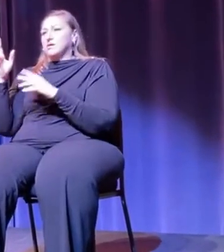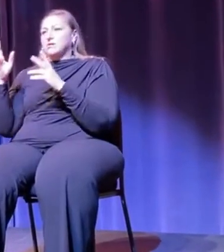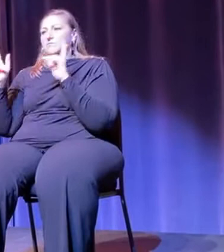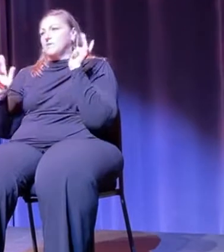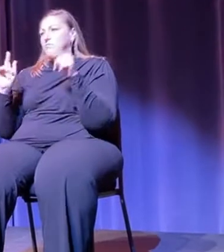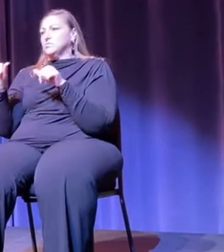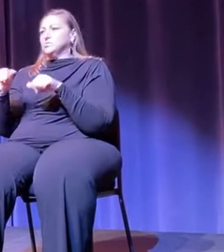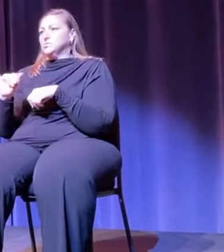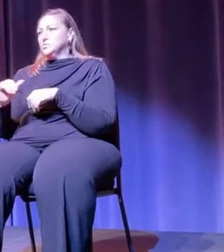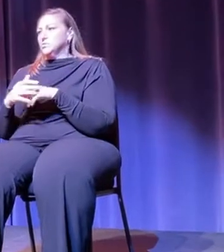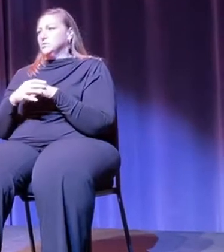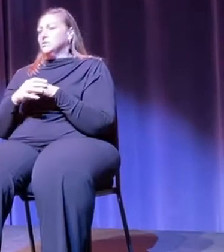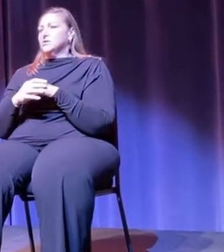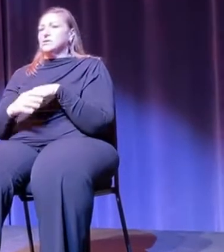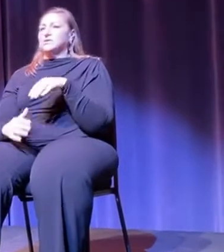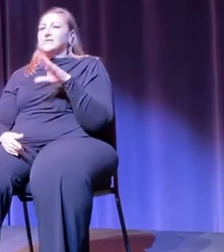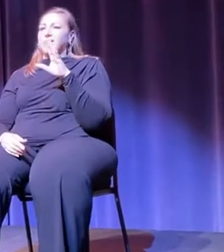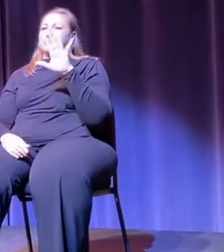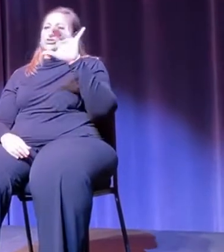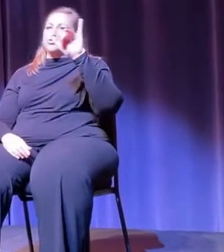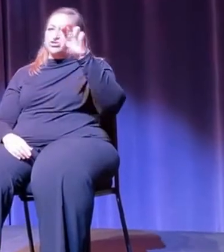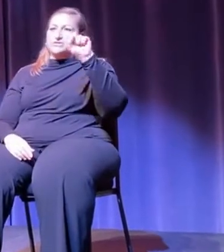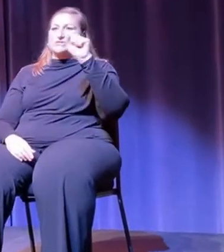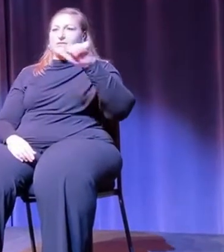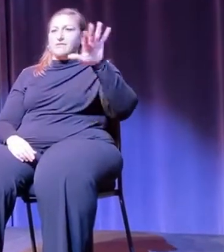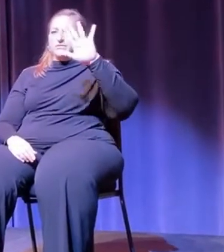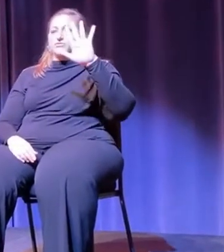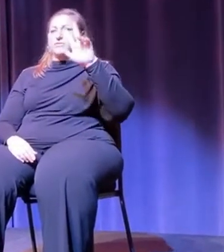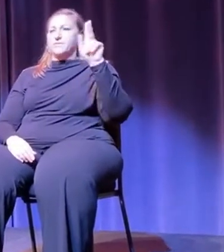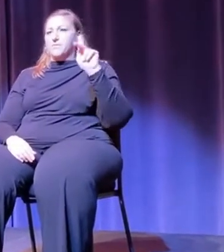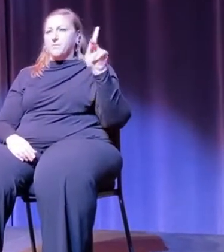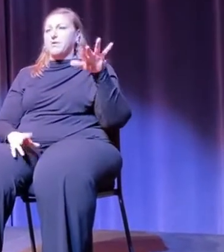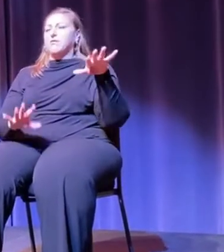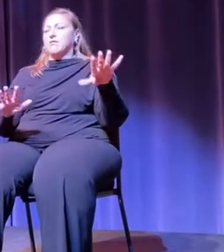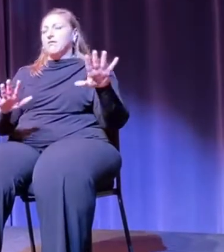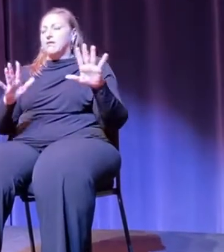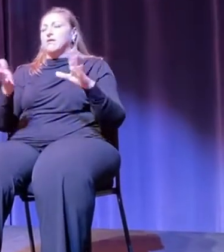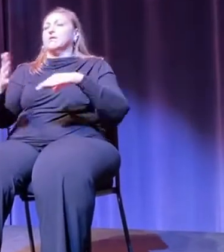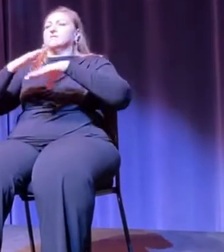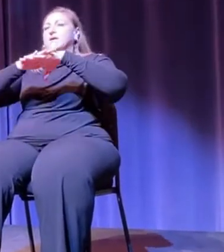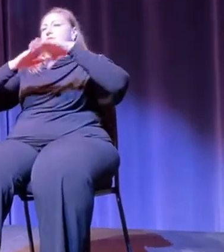not just like cis het Asian people cuz that like adds a whole other layer to it.